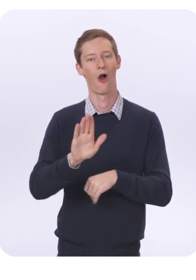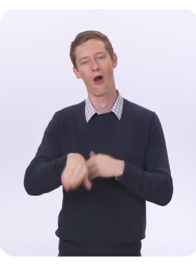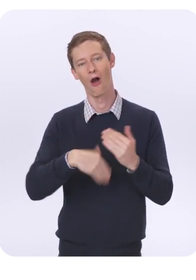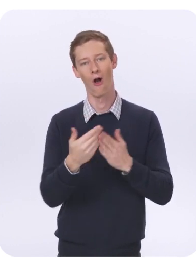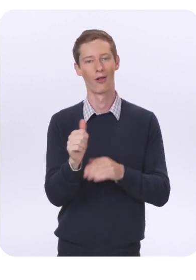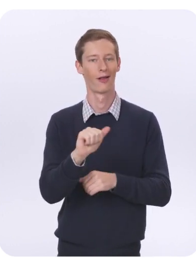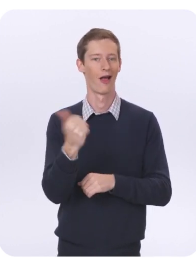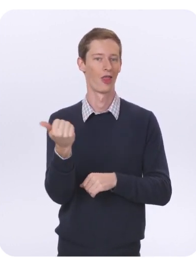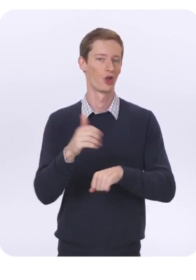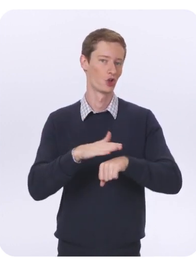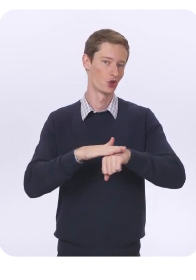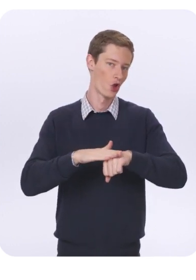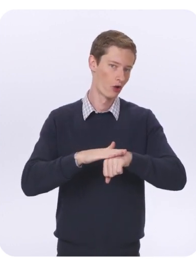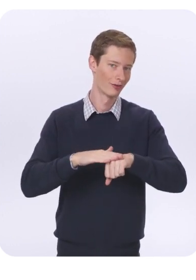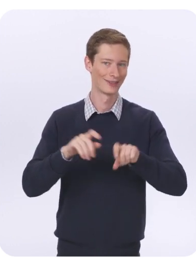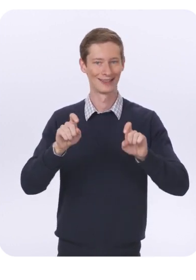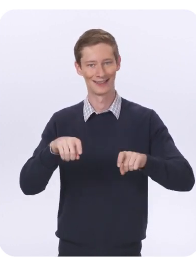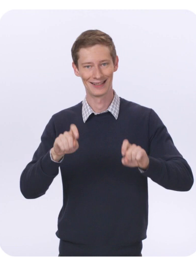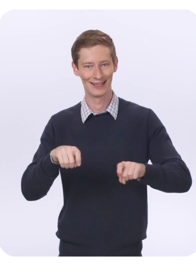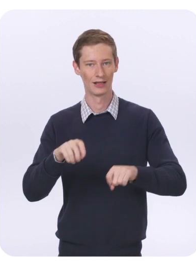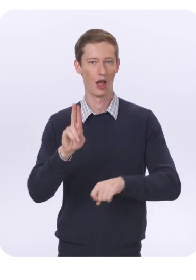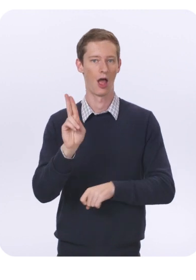For example, render the texture surface